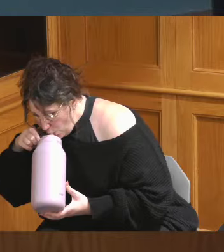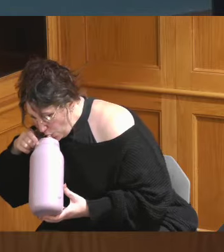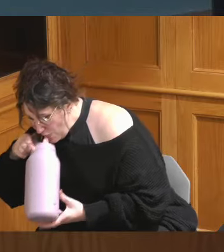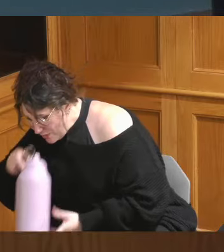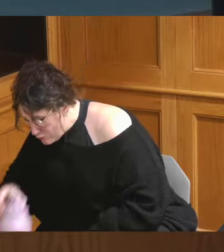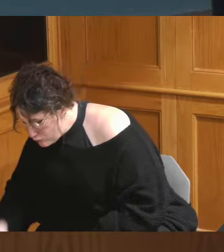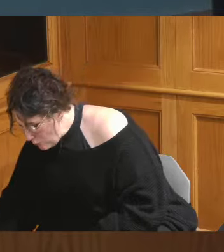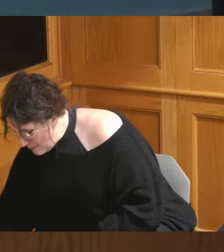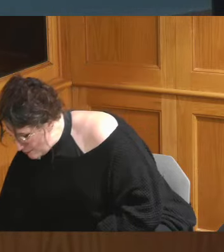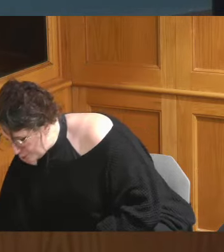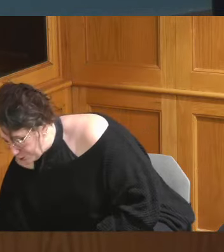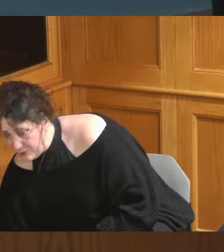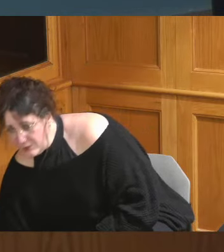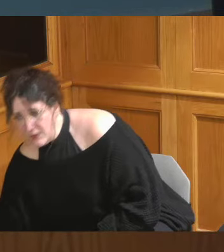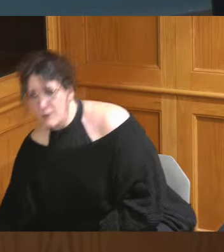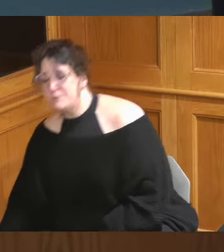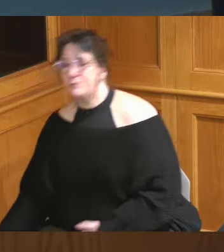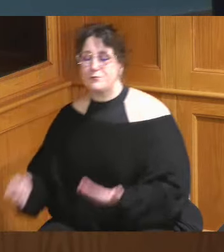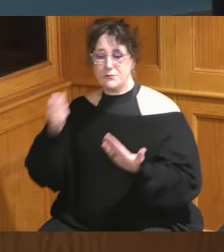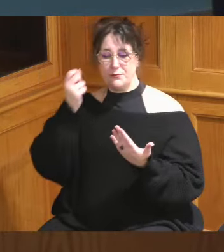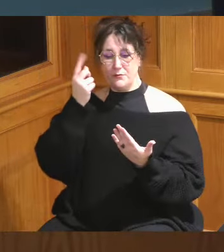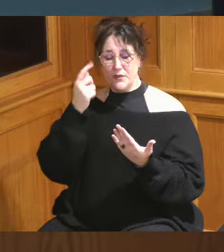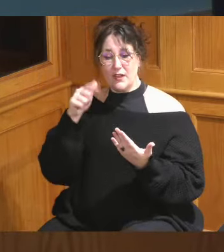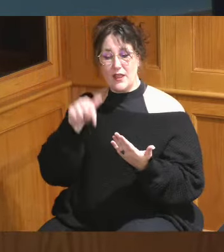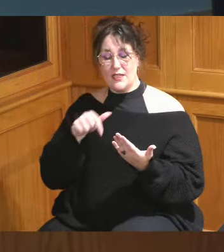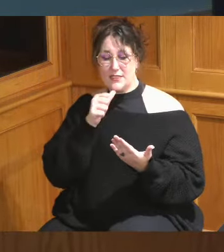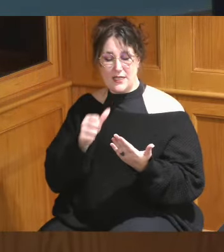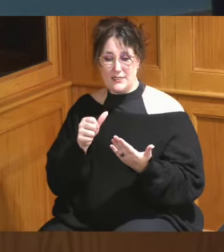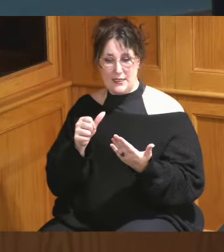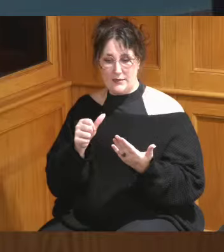bulk of the budget but rather put them against reserve. and they are at many of them are at